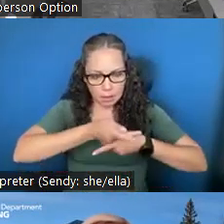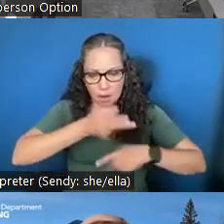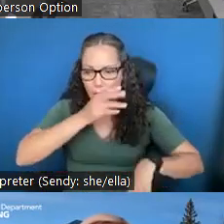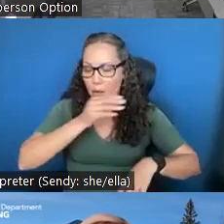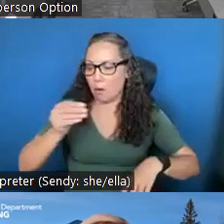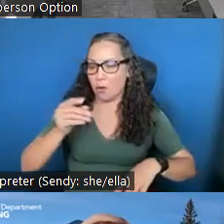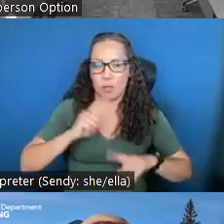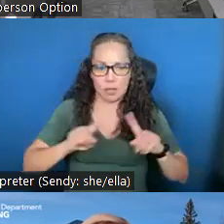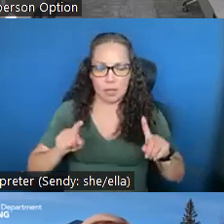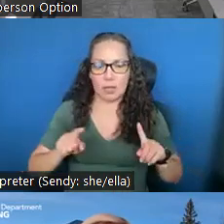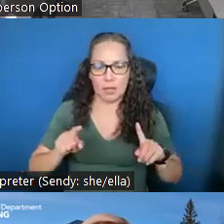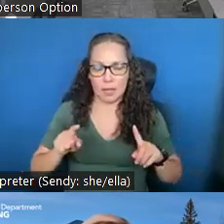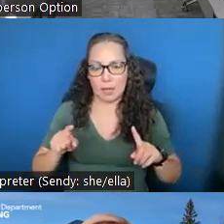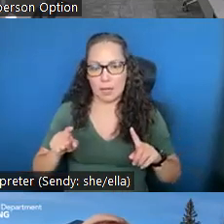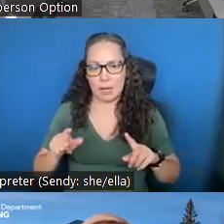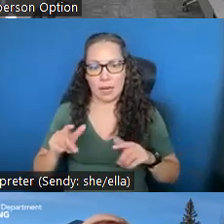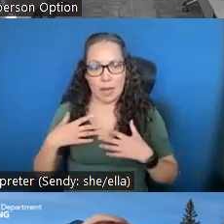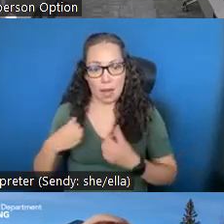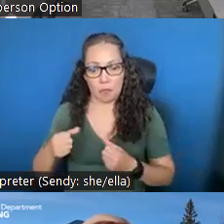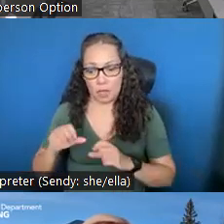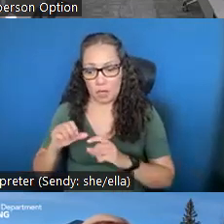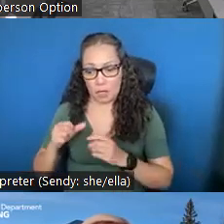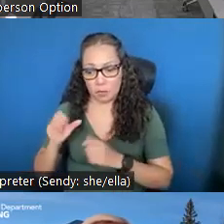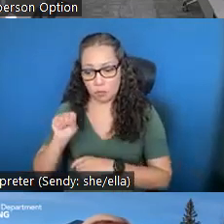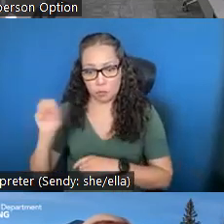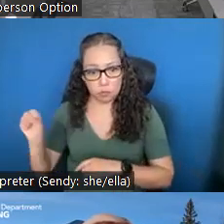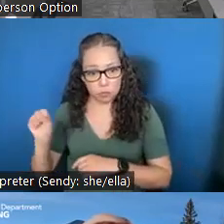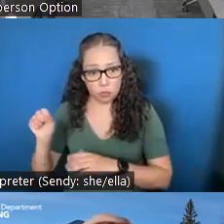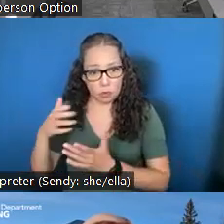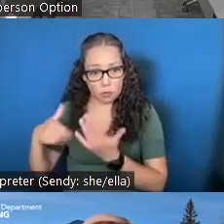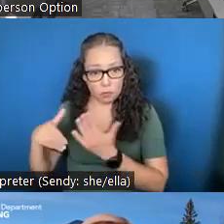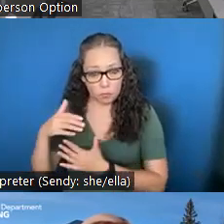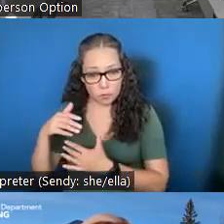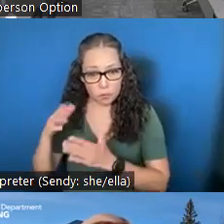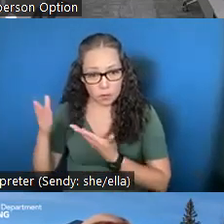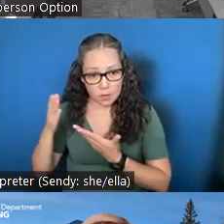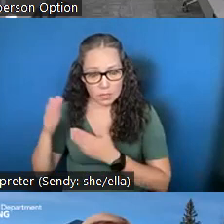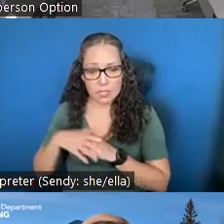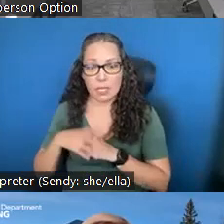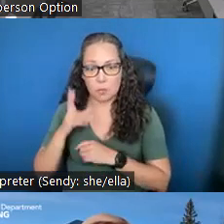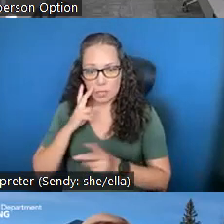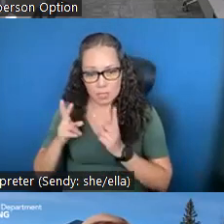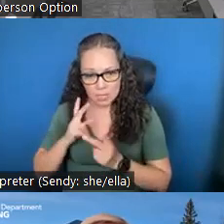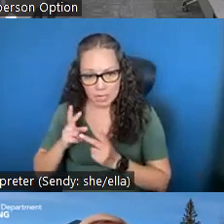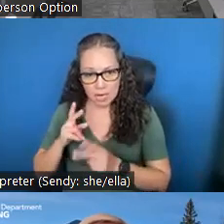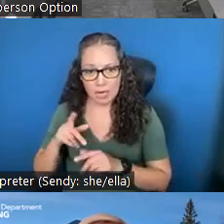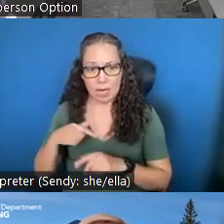Social Services is growing we see that through Cal aim and the social determinance of Health